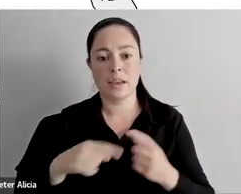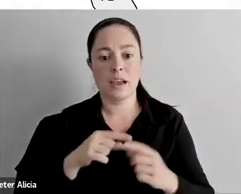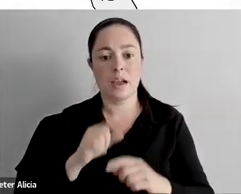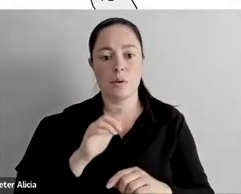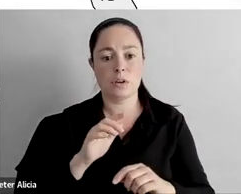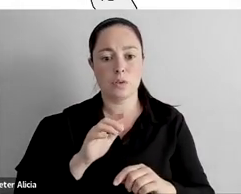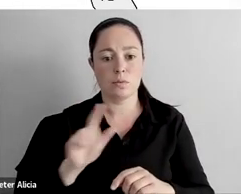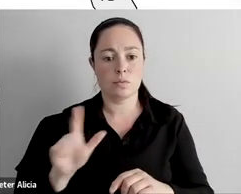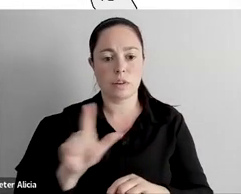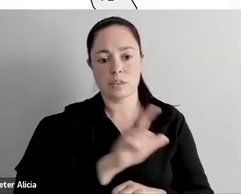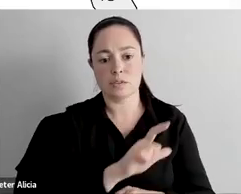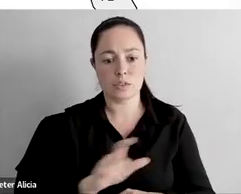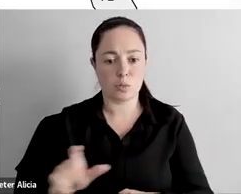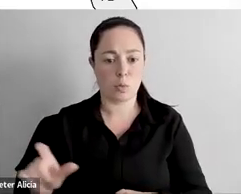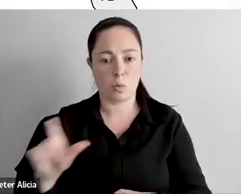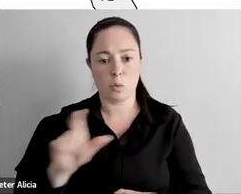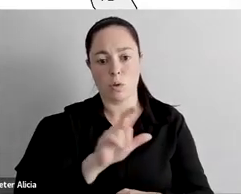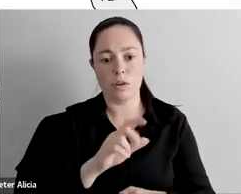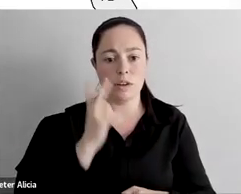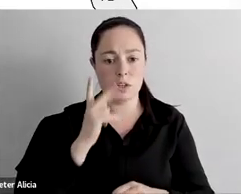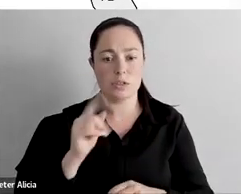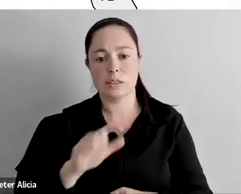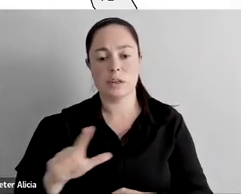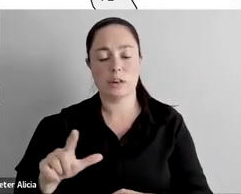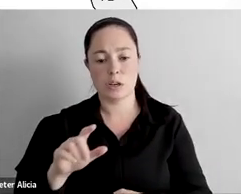that there's a tool tip that pops up.